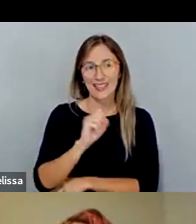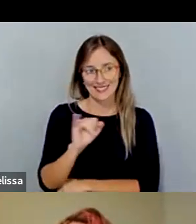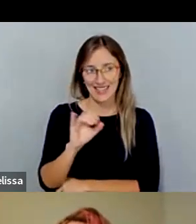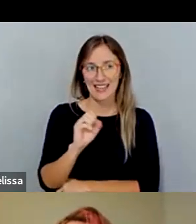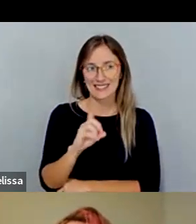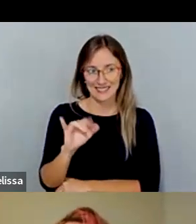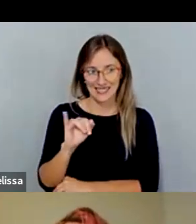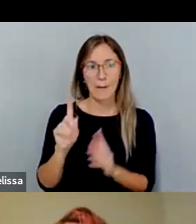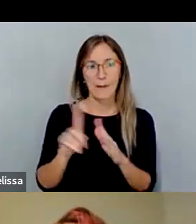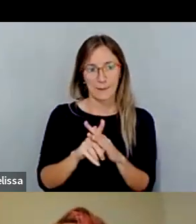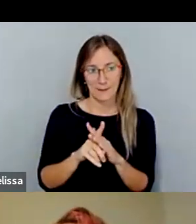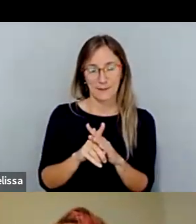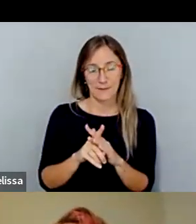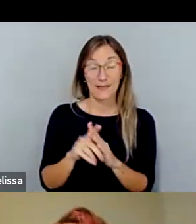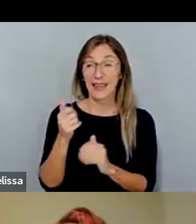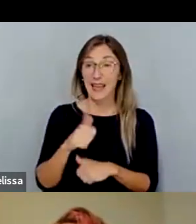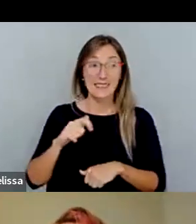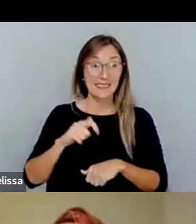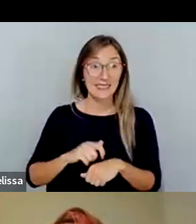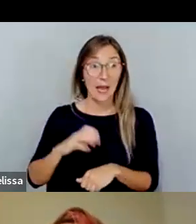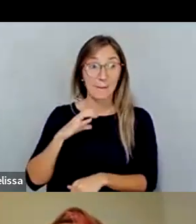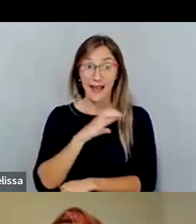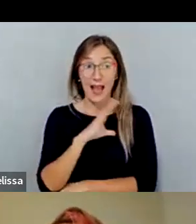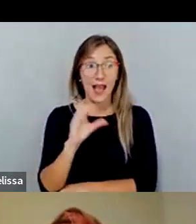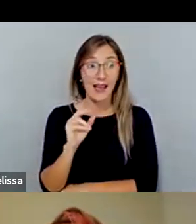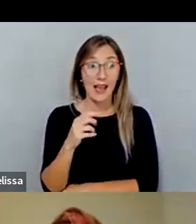is when you look at Social Security itself starting in 1935, and then